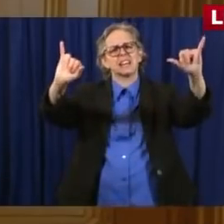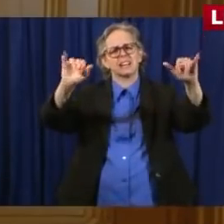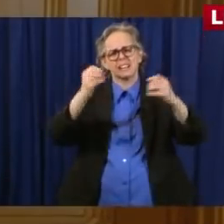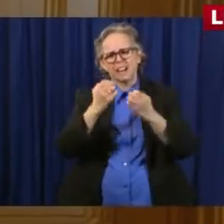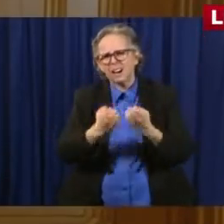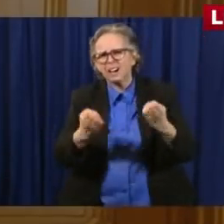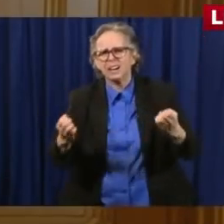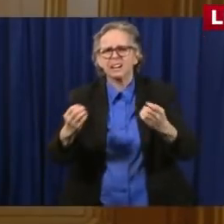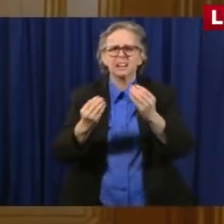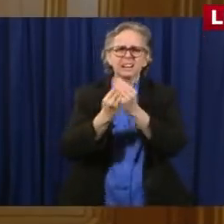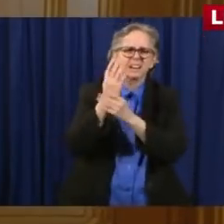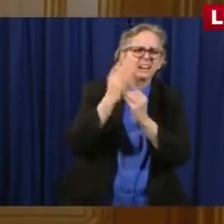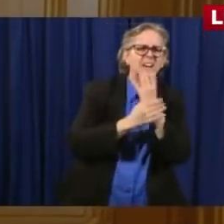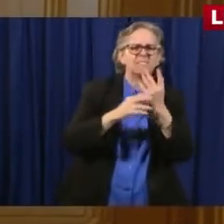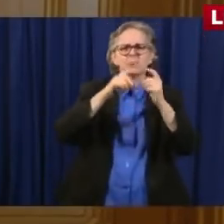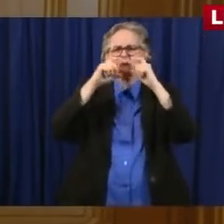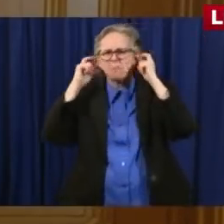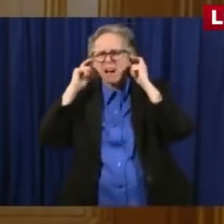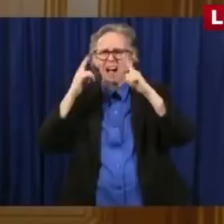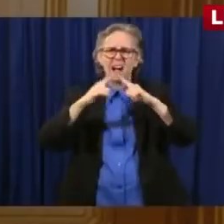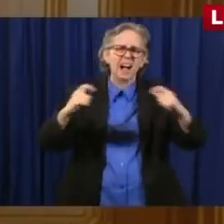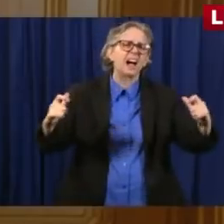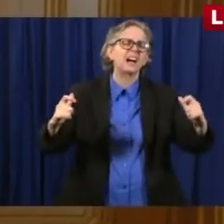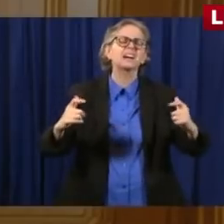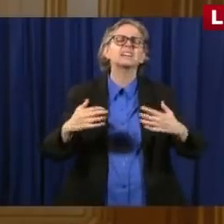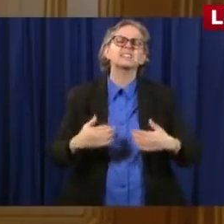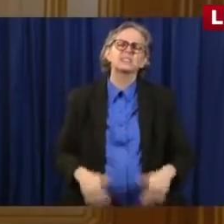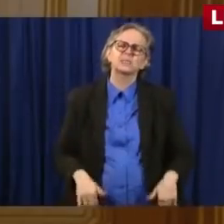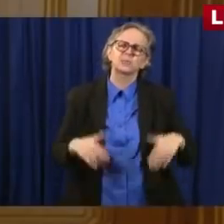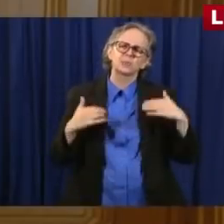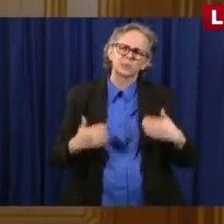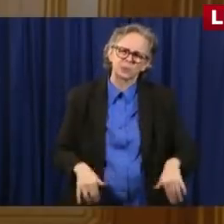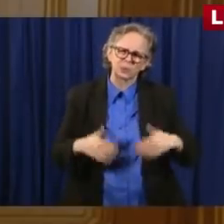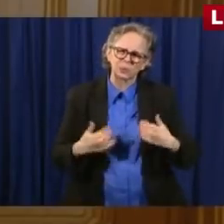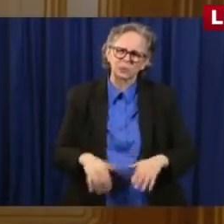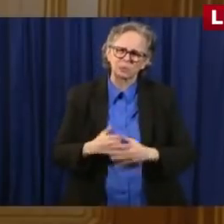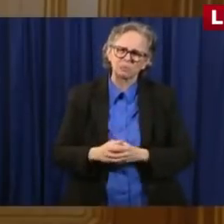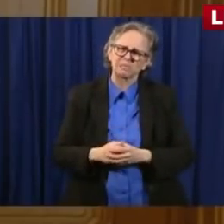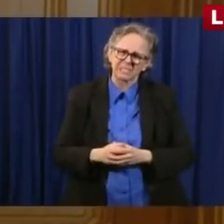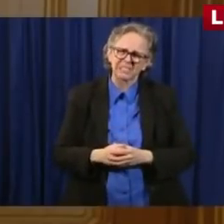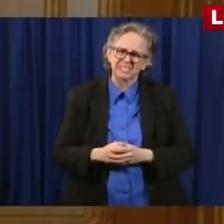OHIOAN THAT NEEDS IT. THE NEED FOR THIS IS GREAT.